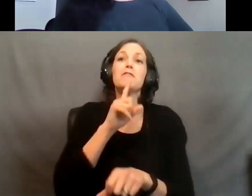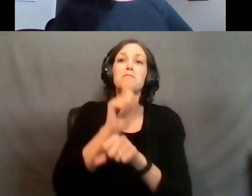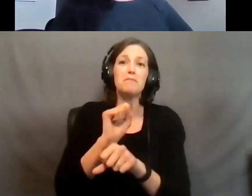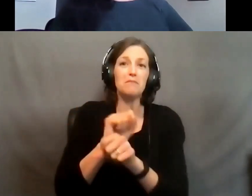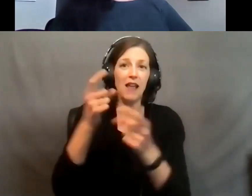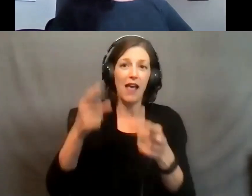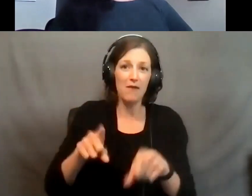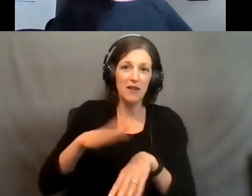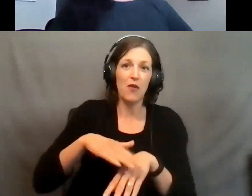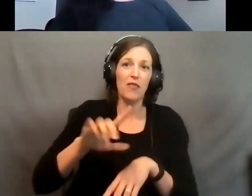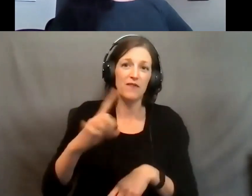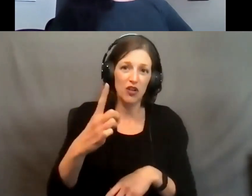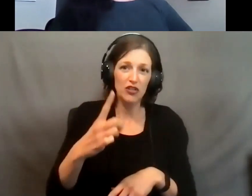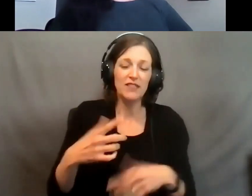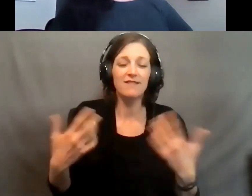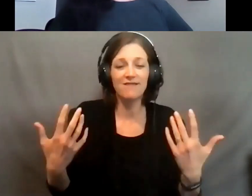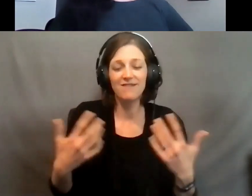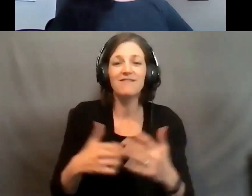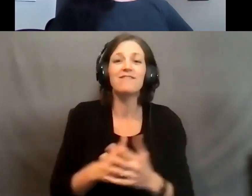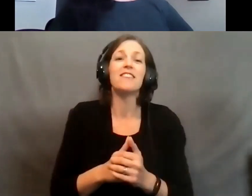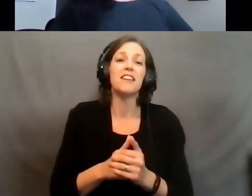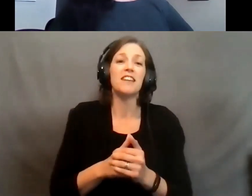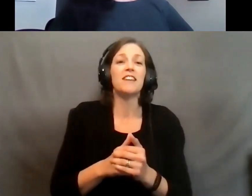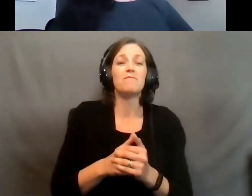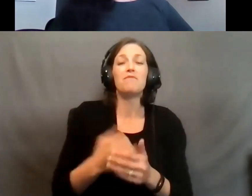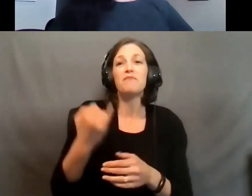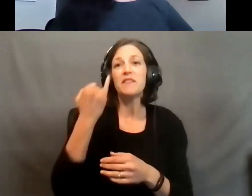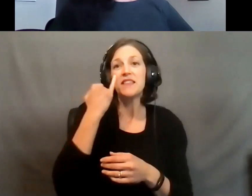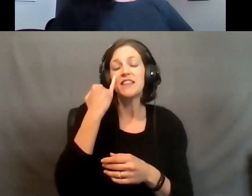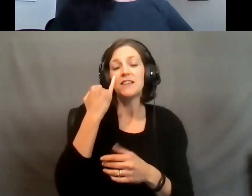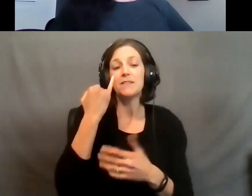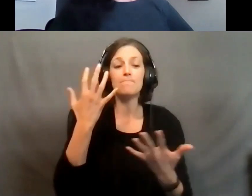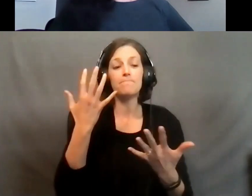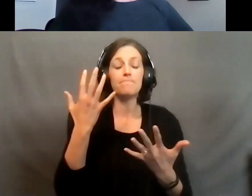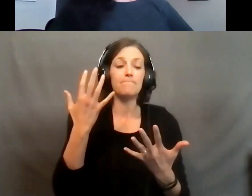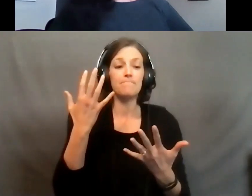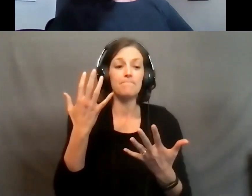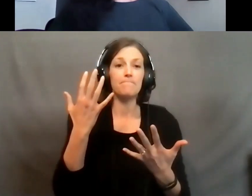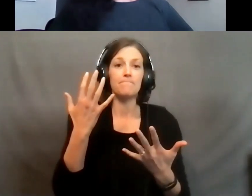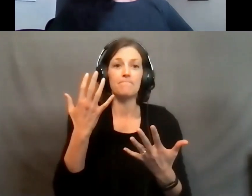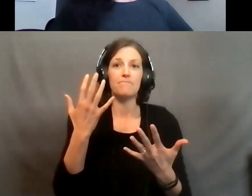that needed to come together 13:06:12 . No later than Friday,